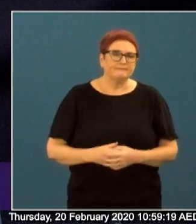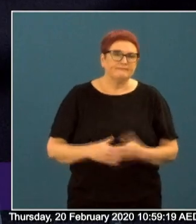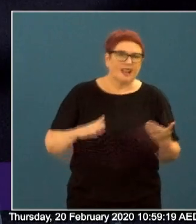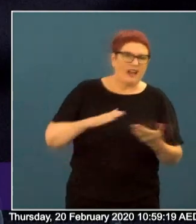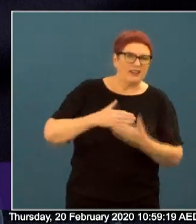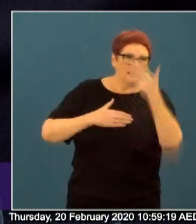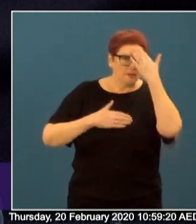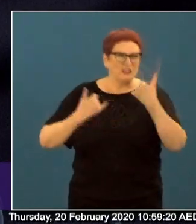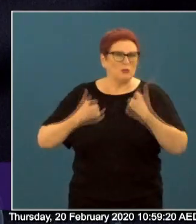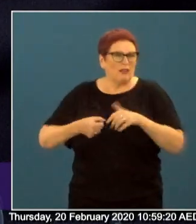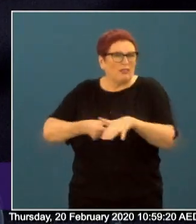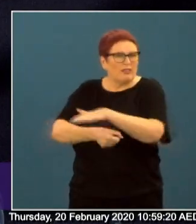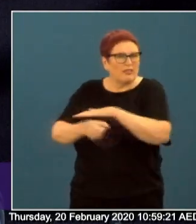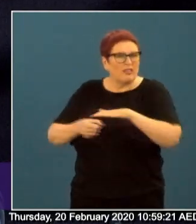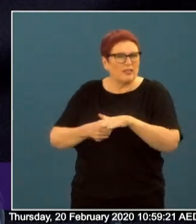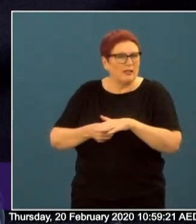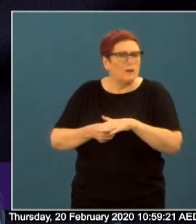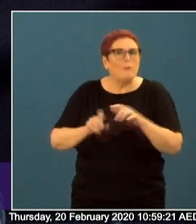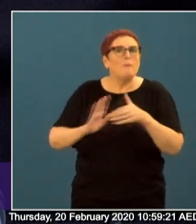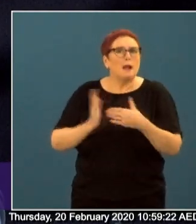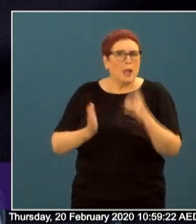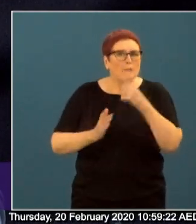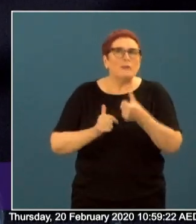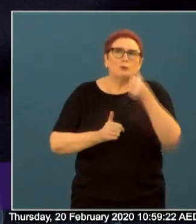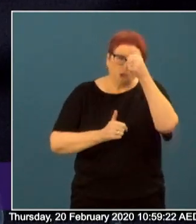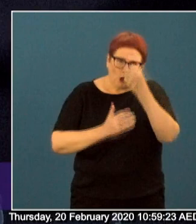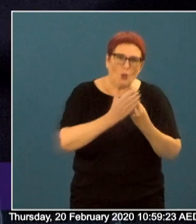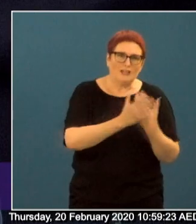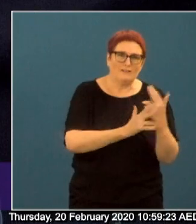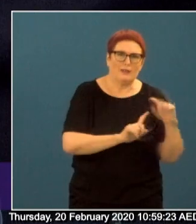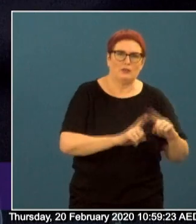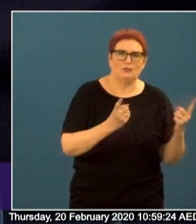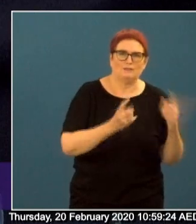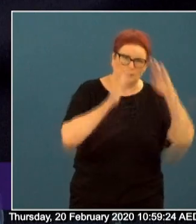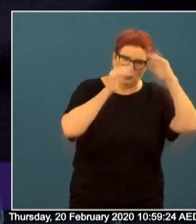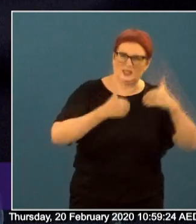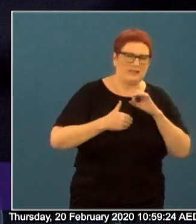even though now autism is conceptualised as a developmental difference, rather than a condition.